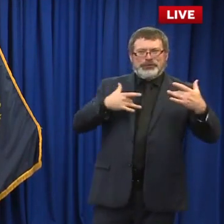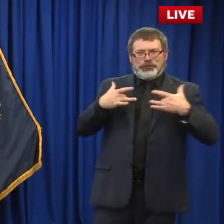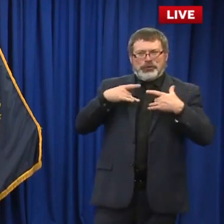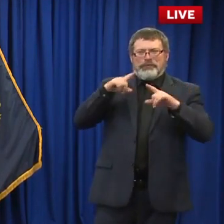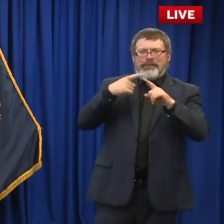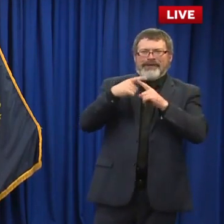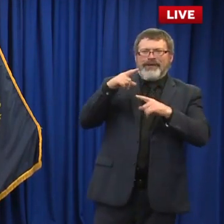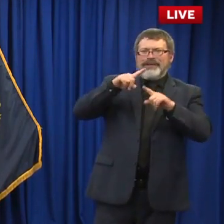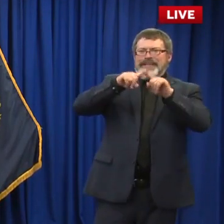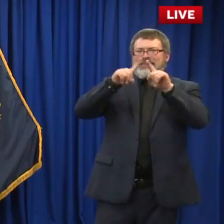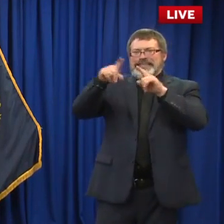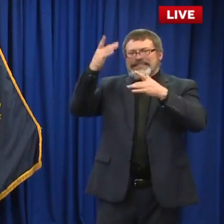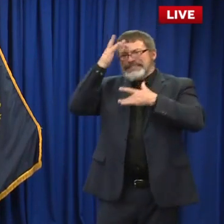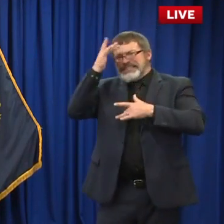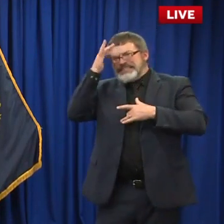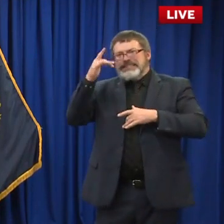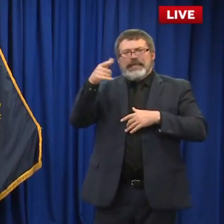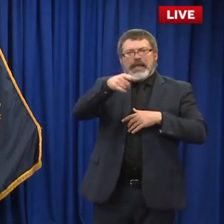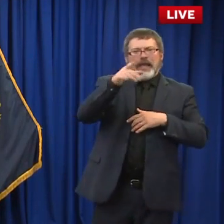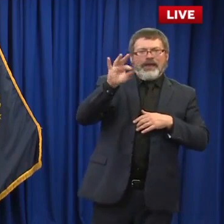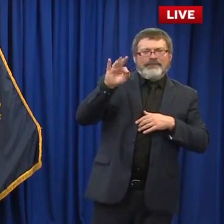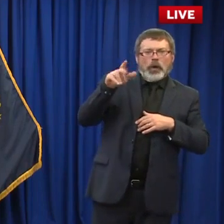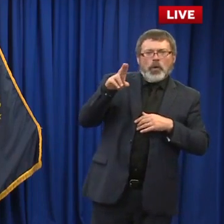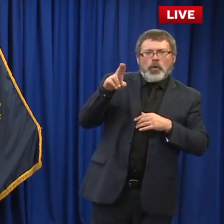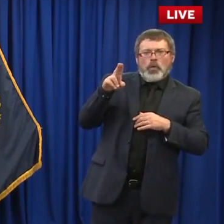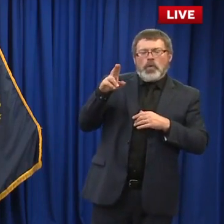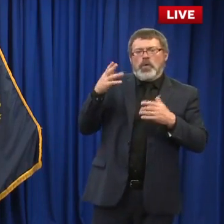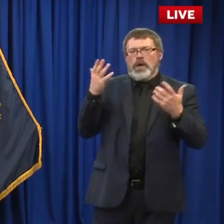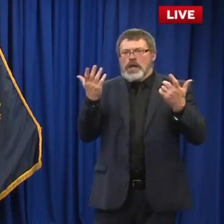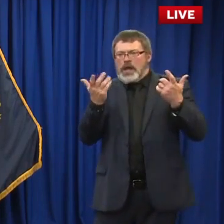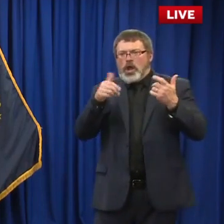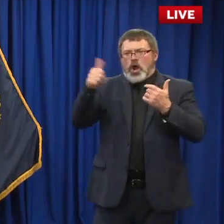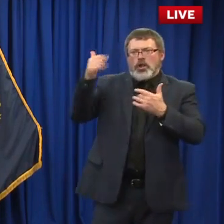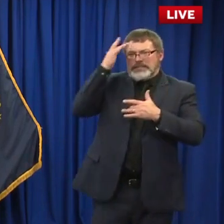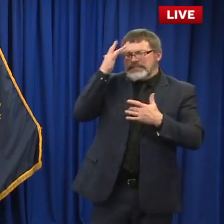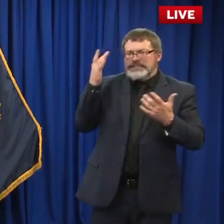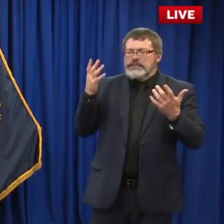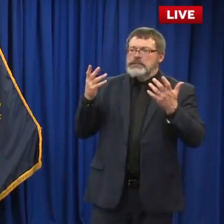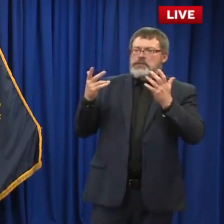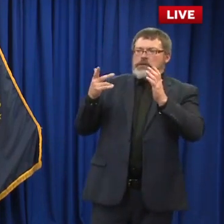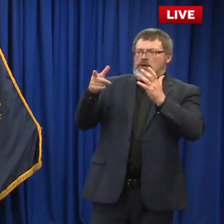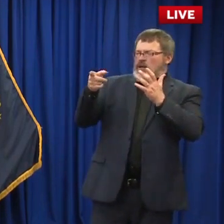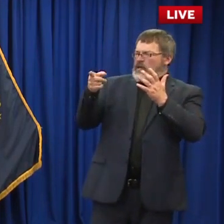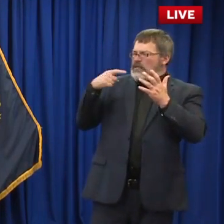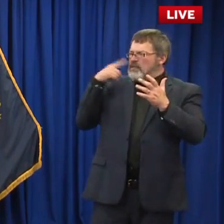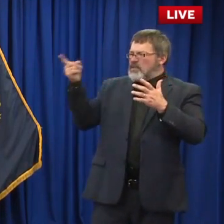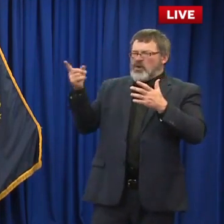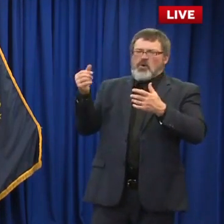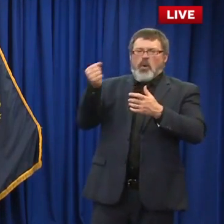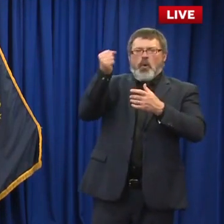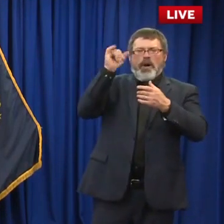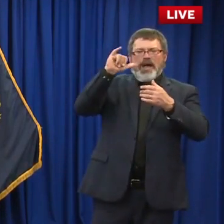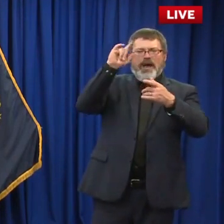POTENTIALLY MORE CASES. WHY NOT WAIT UNTIL MAYBE AFTER CHRISTMAS BREAK, FOR EXAMPLE, TO GIVE SCHOOLS MORE TIME, PARENTS MORE TIME?